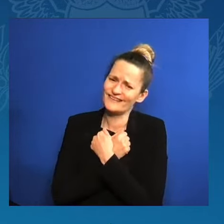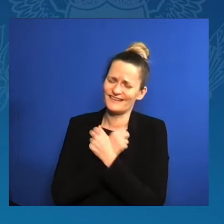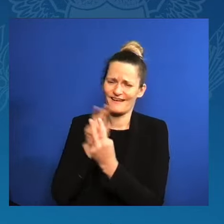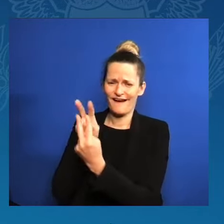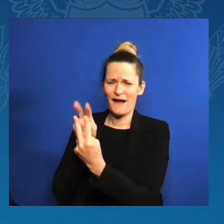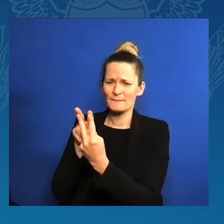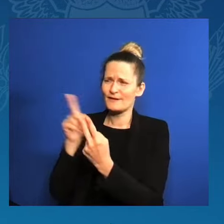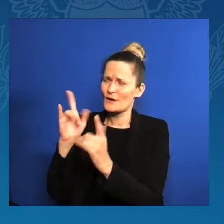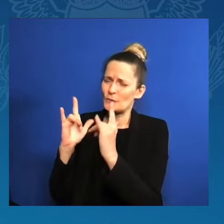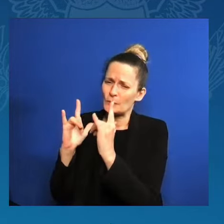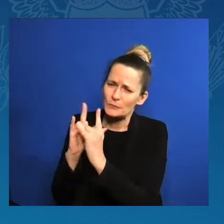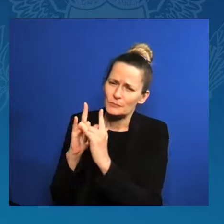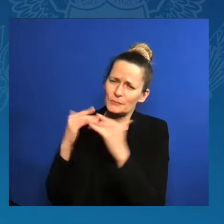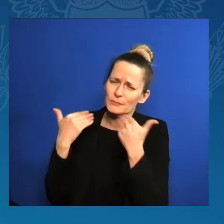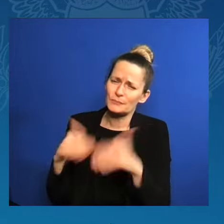of having that support in your family.